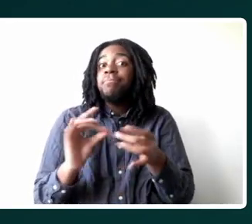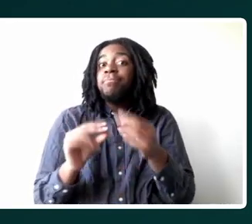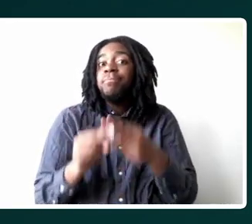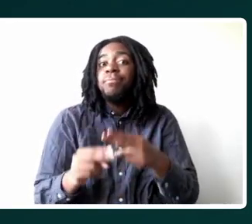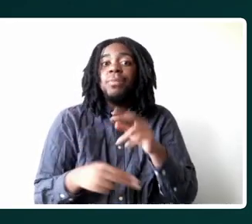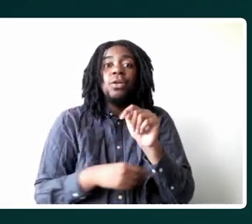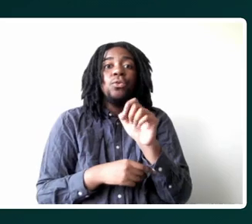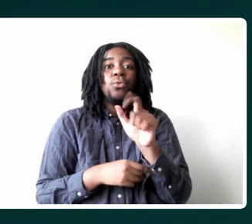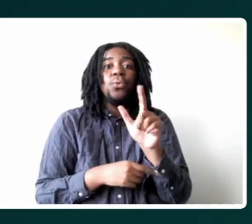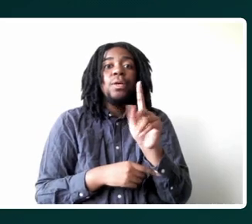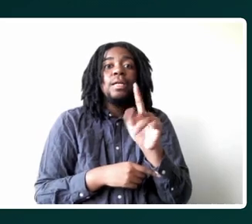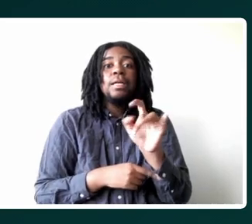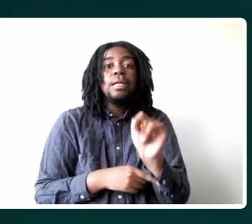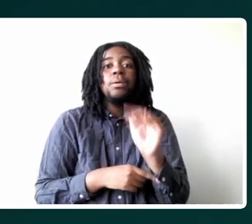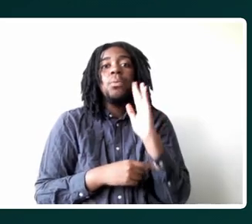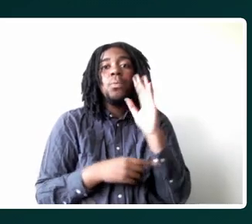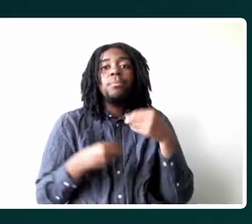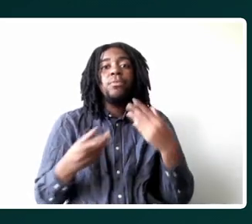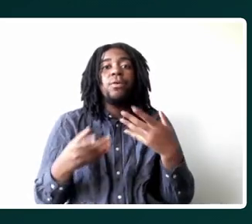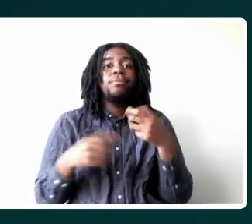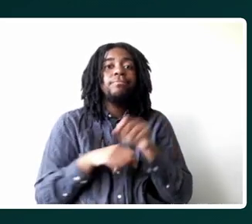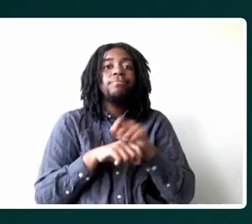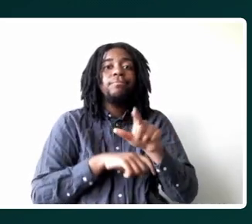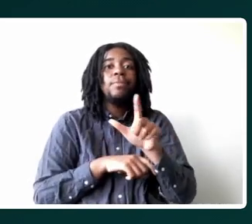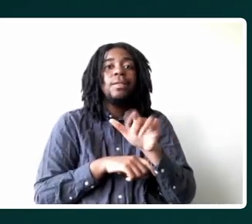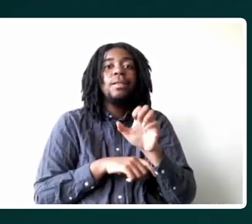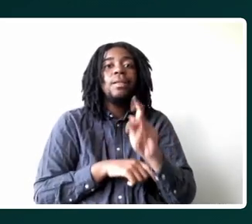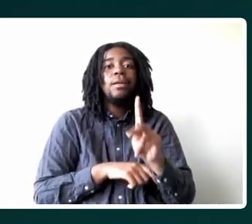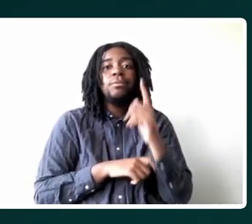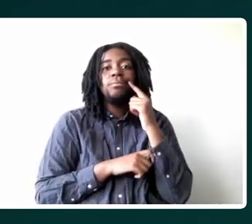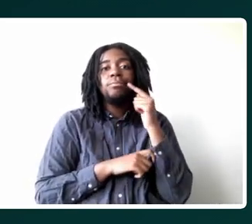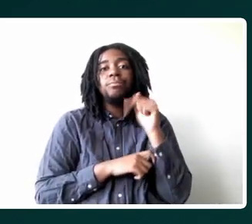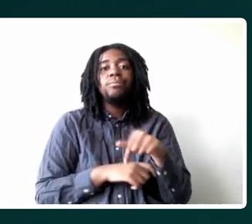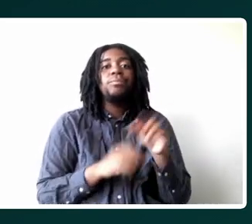Smithsonian's Learning Lab Collections where you can find many of the outlines and lesson